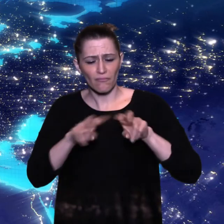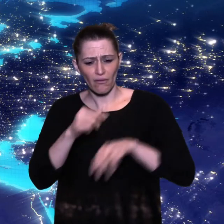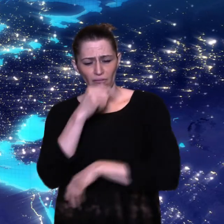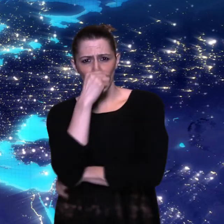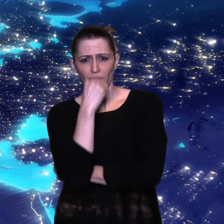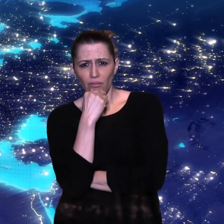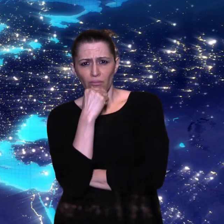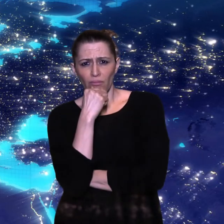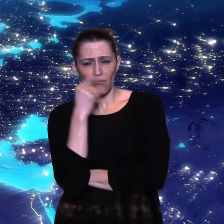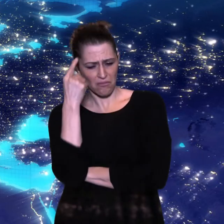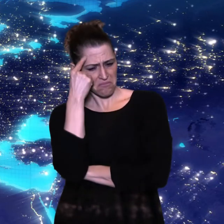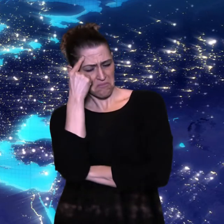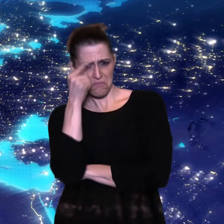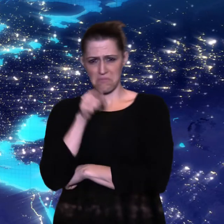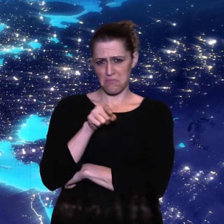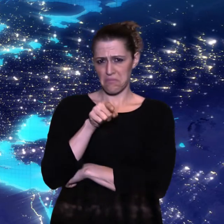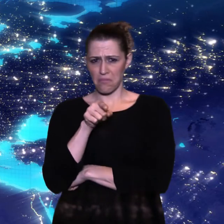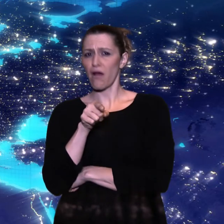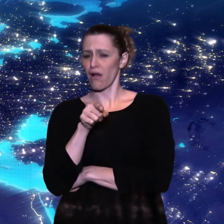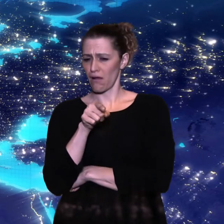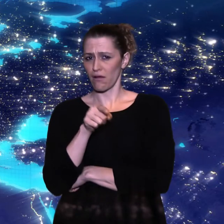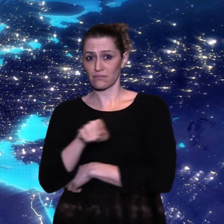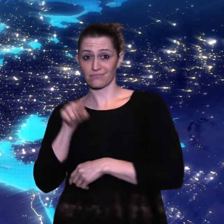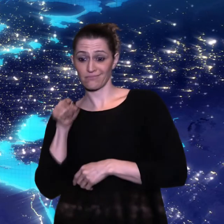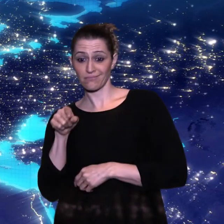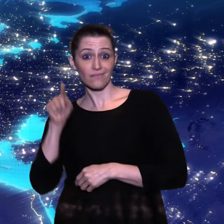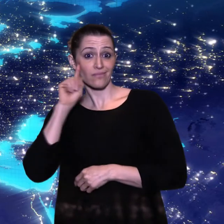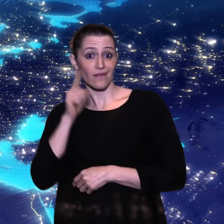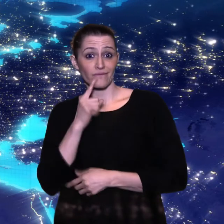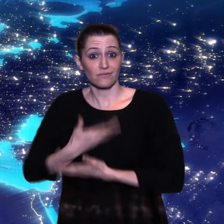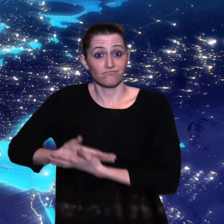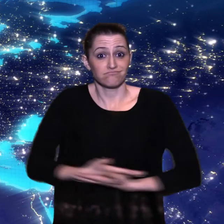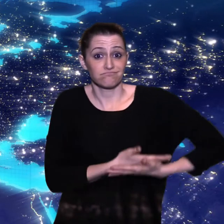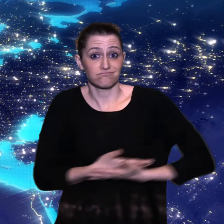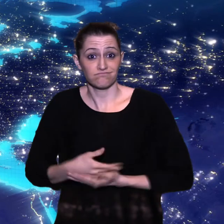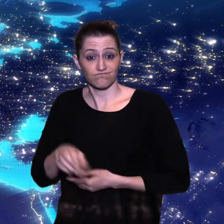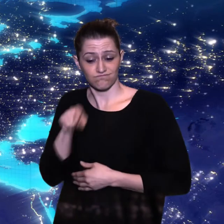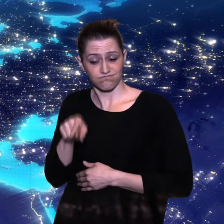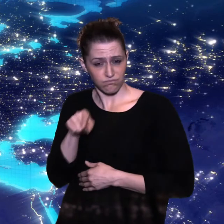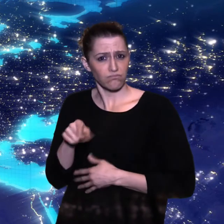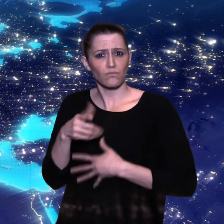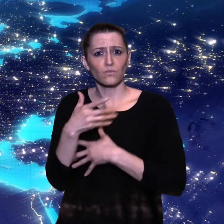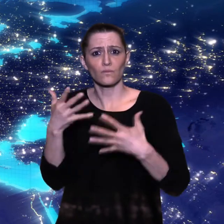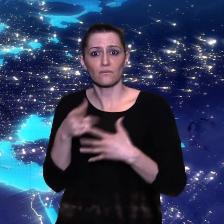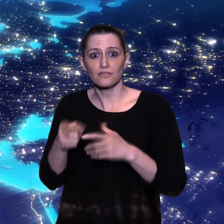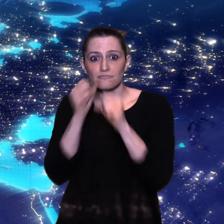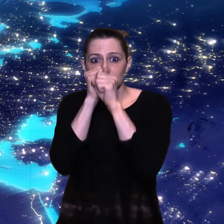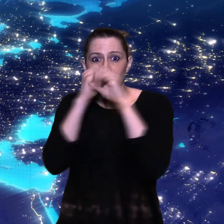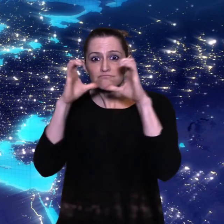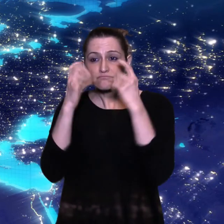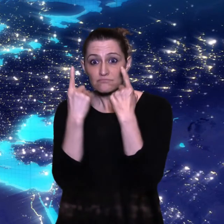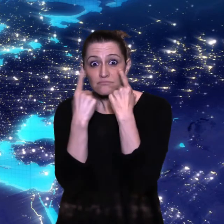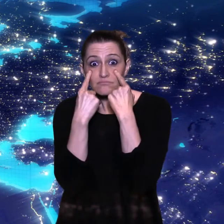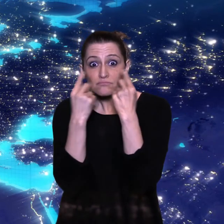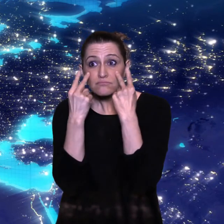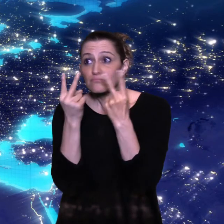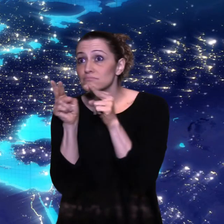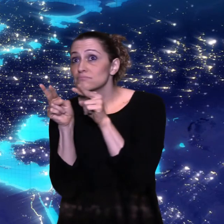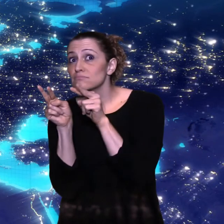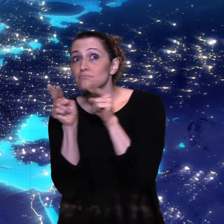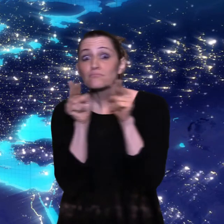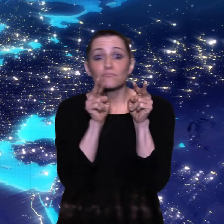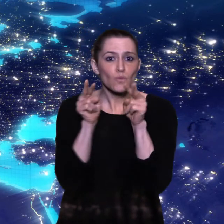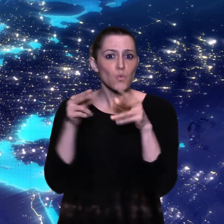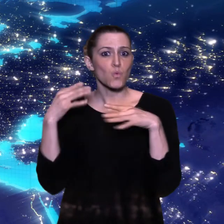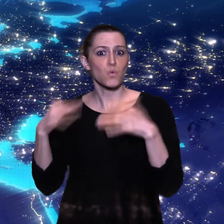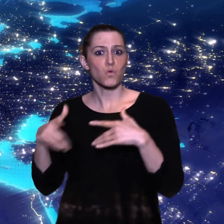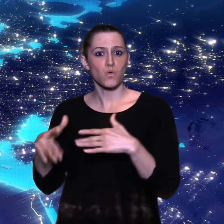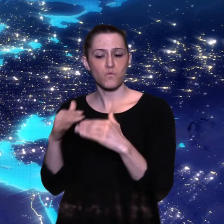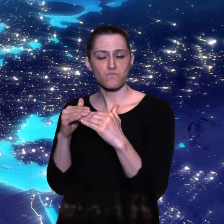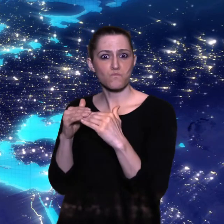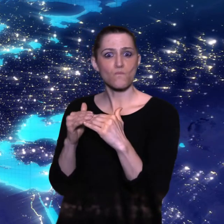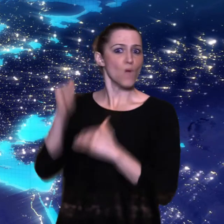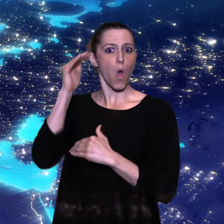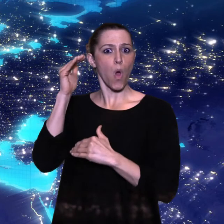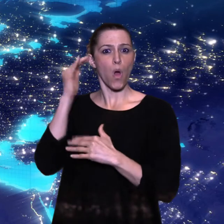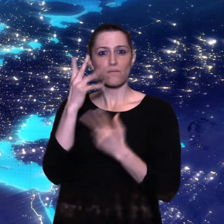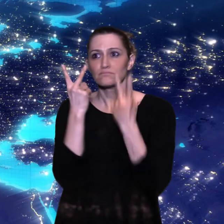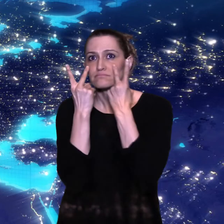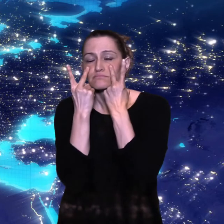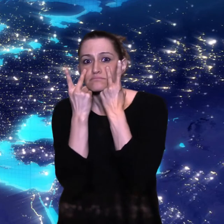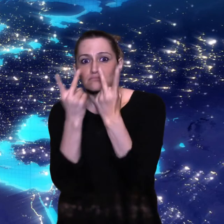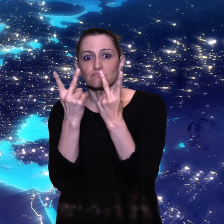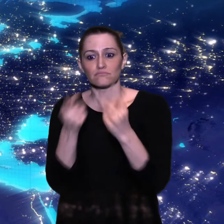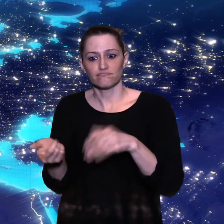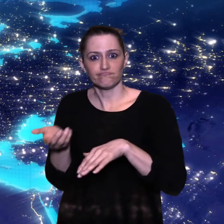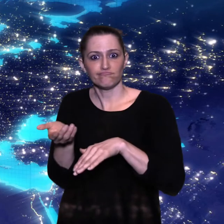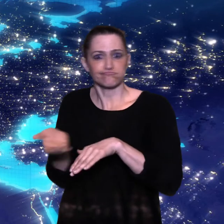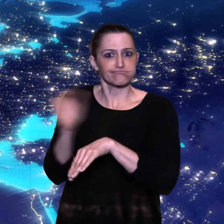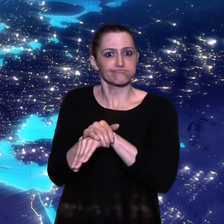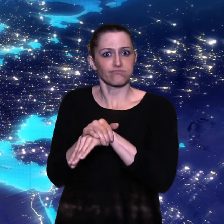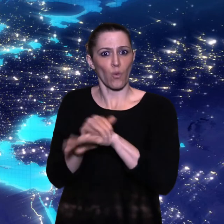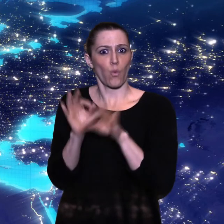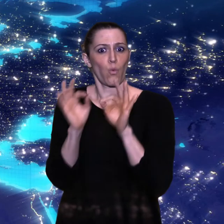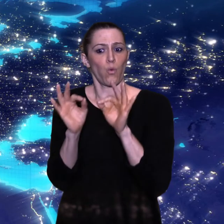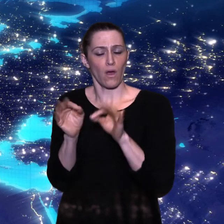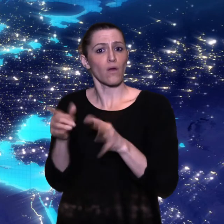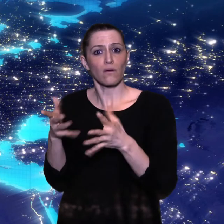differently. They predicted that the deaf babies have